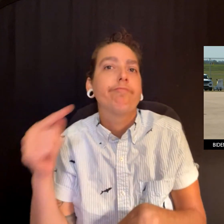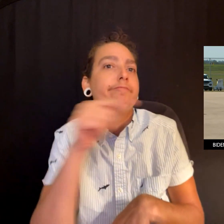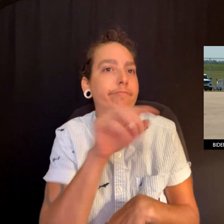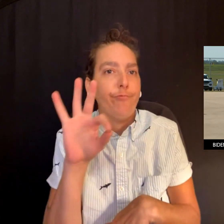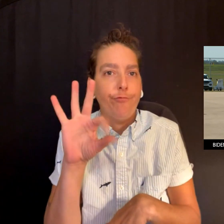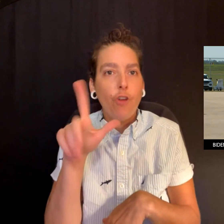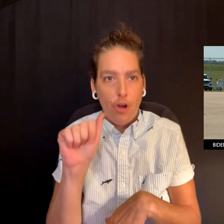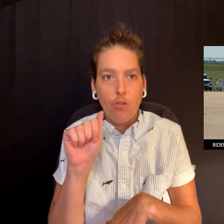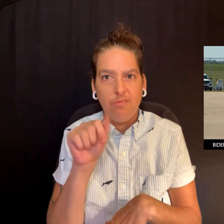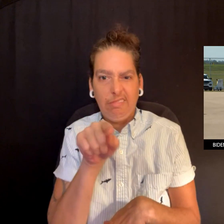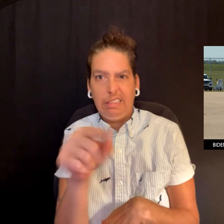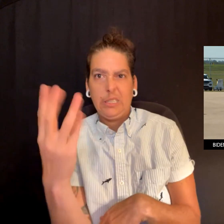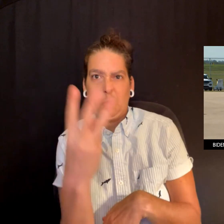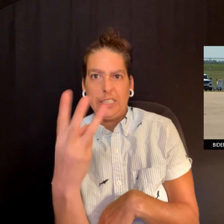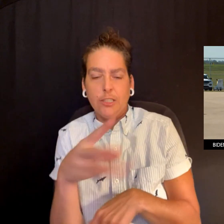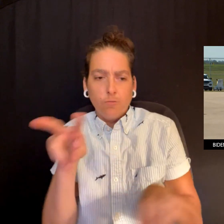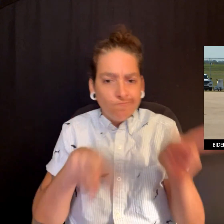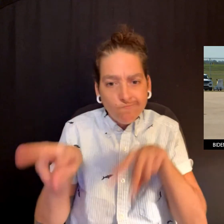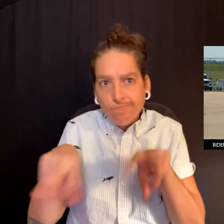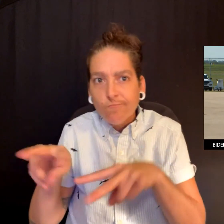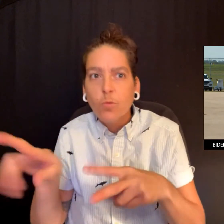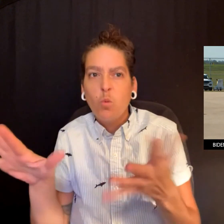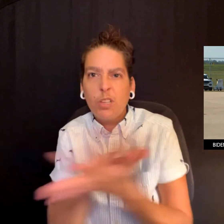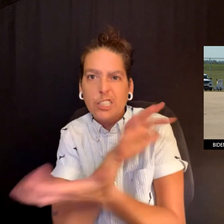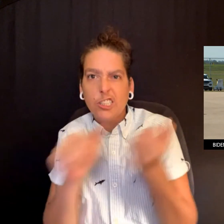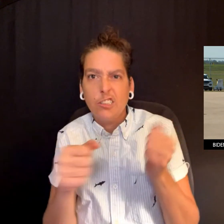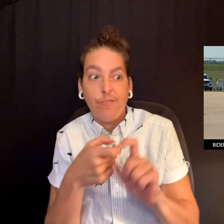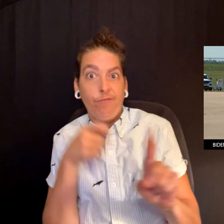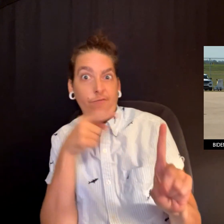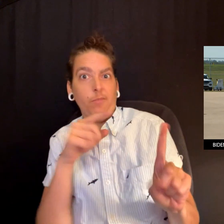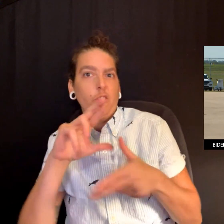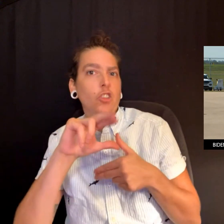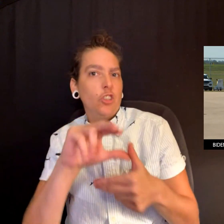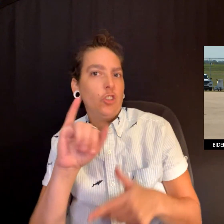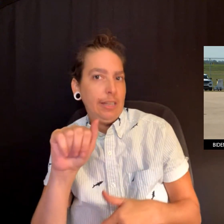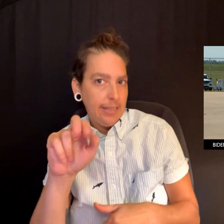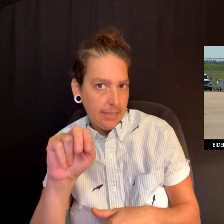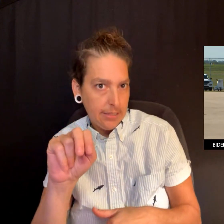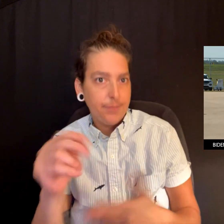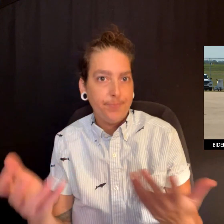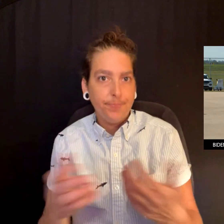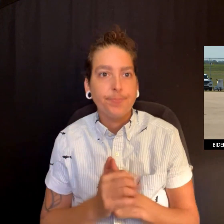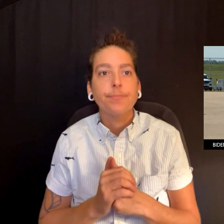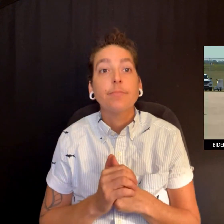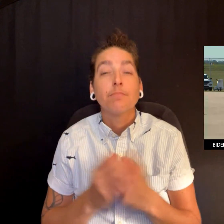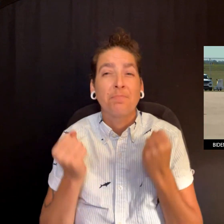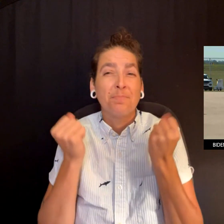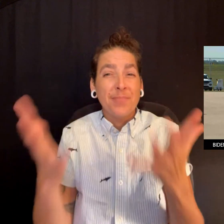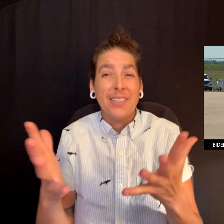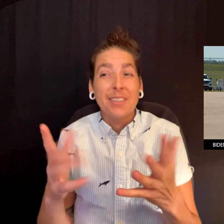After the stop in Puerto Rico the bidans will travel to Florida on Wednesday to survey the wreckage of hurricane Ian.